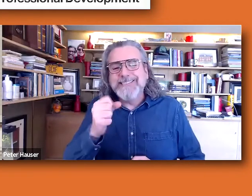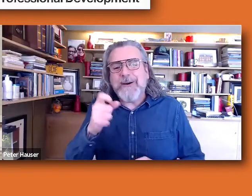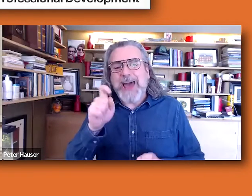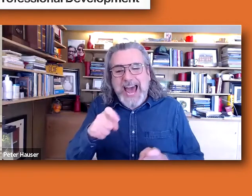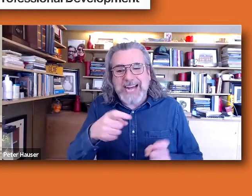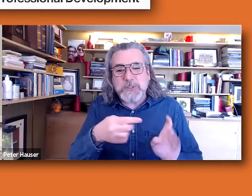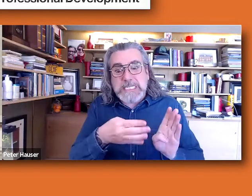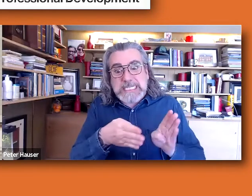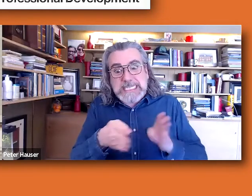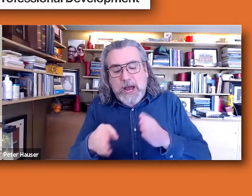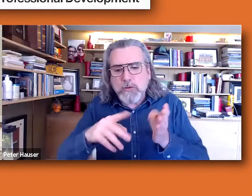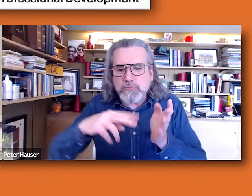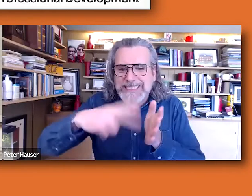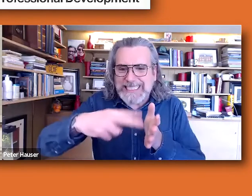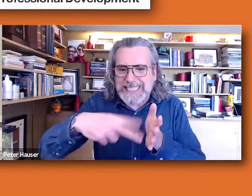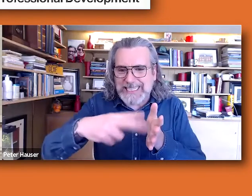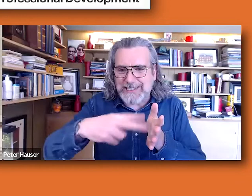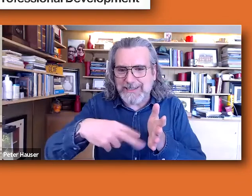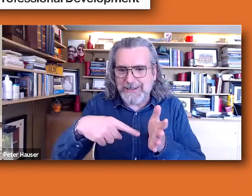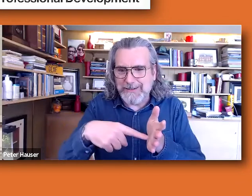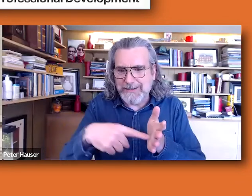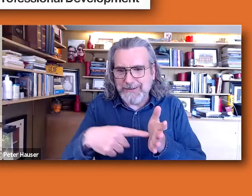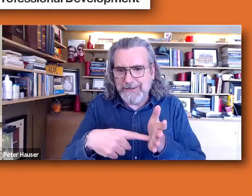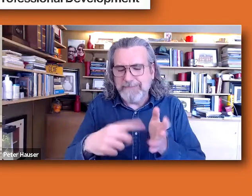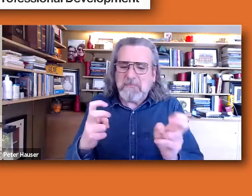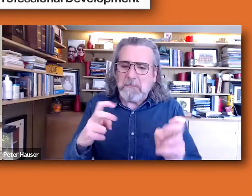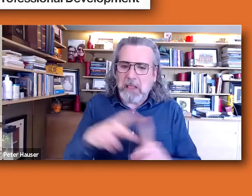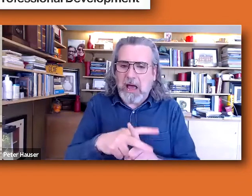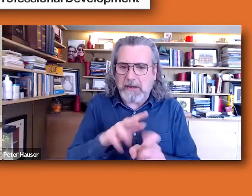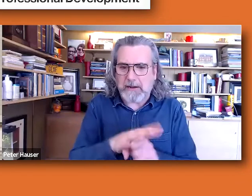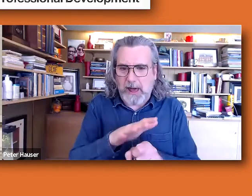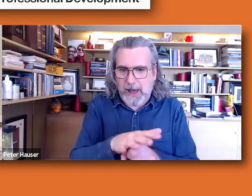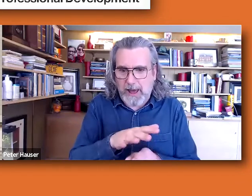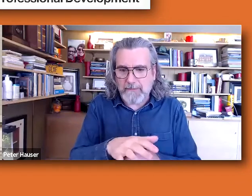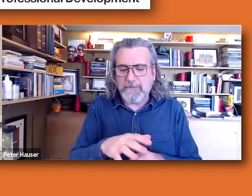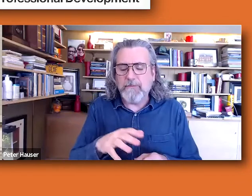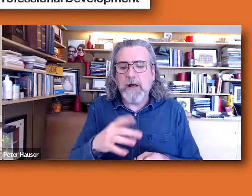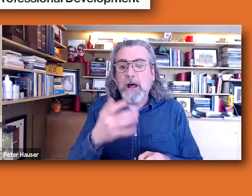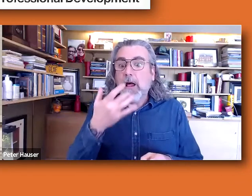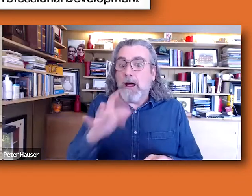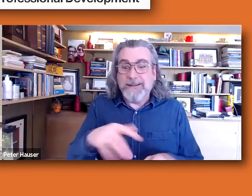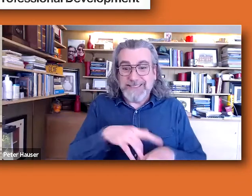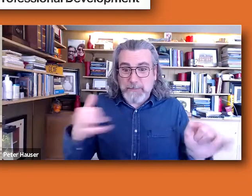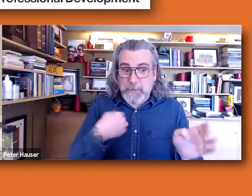And so I needed to shift my research topic over to something that could apply to educational asse-- educational settings.